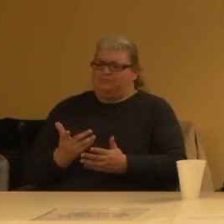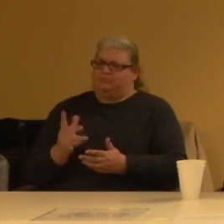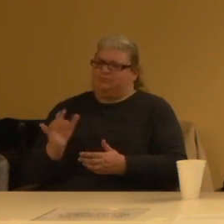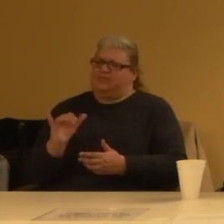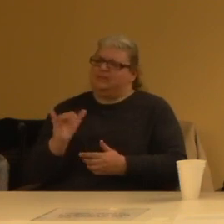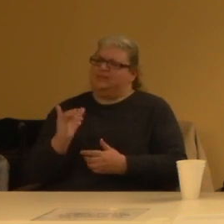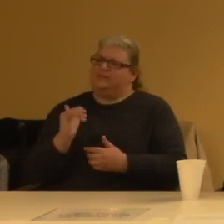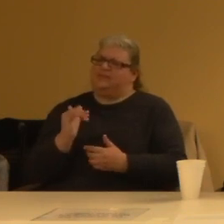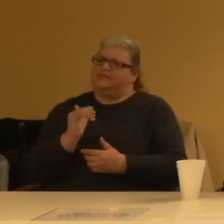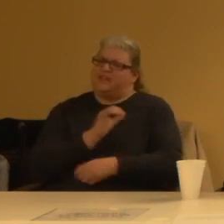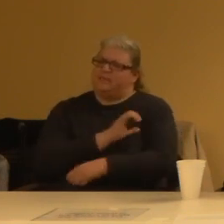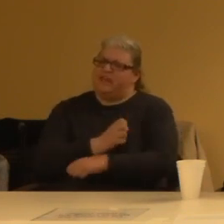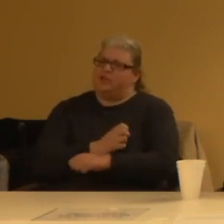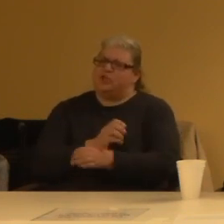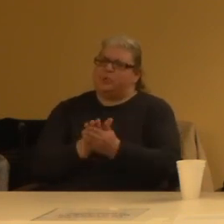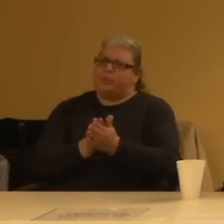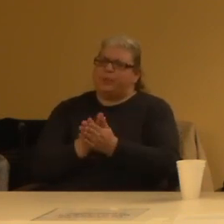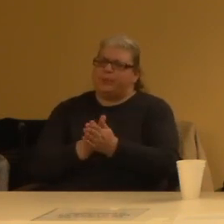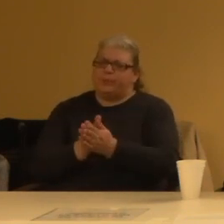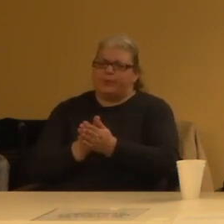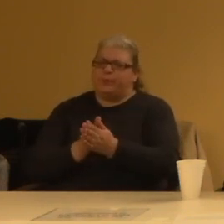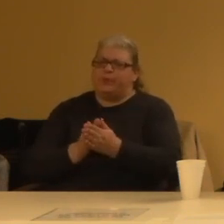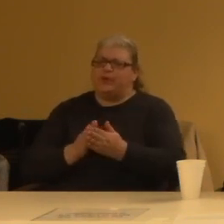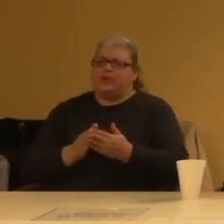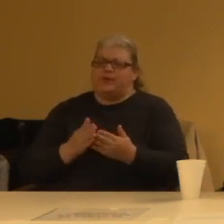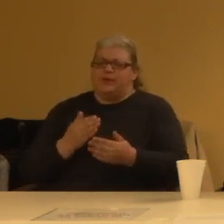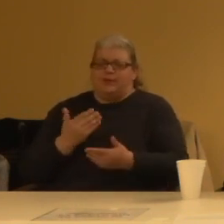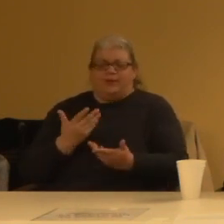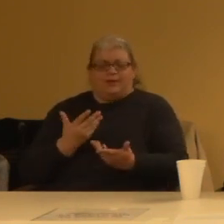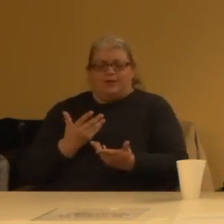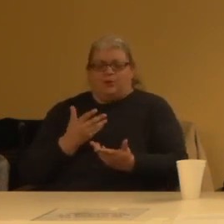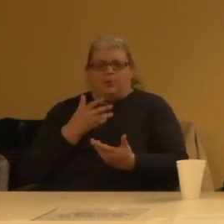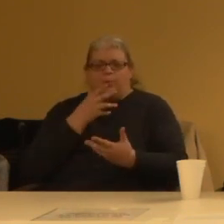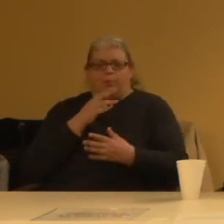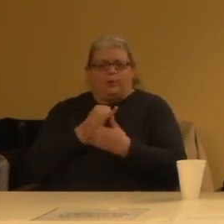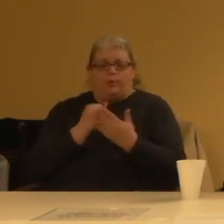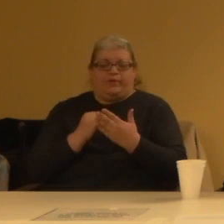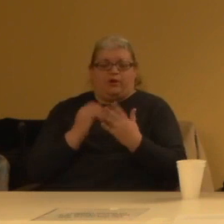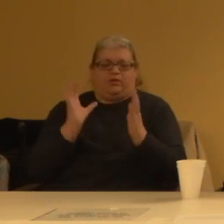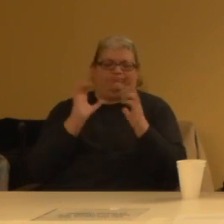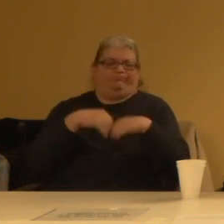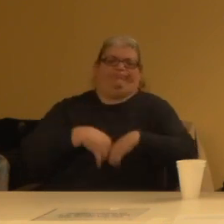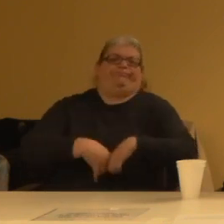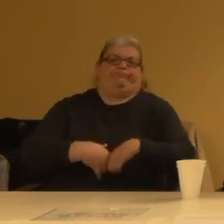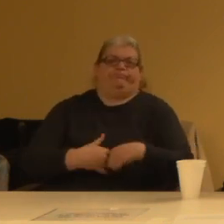the arts economy will fall apart, and if we do have it happen, the arts economy will grow."